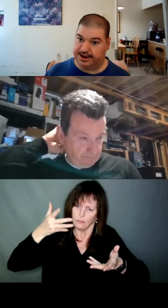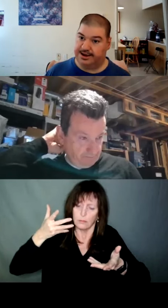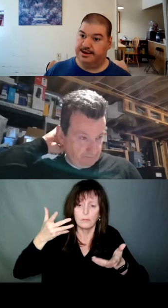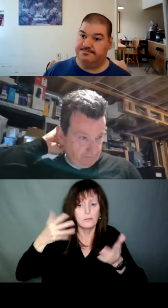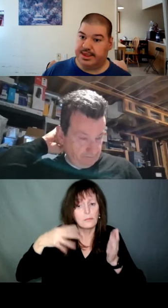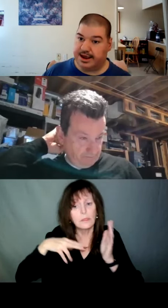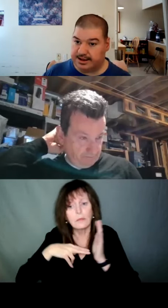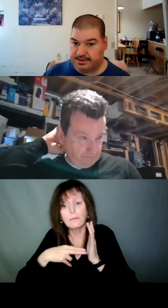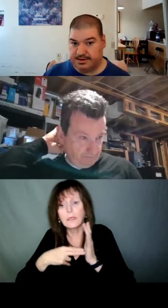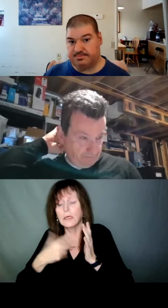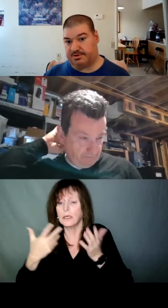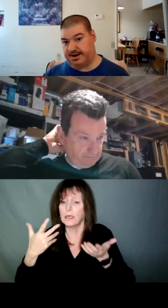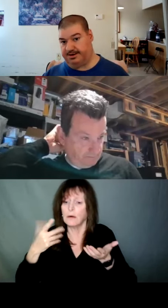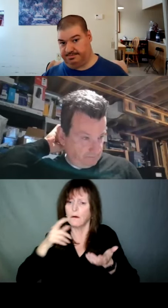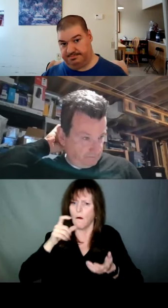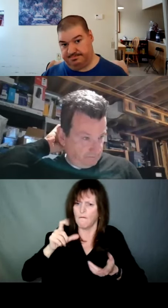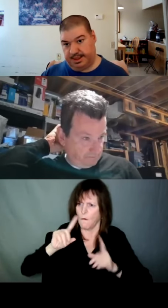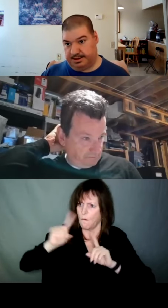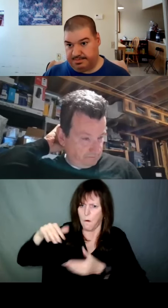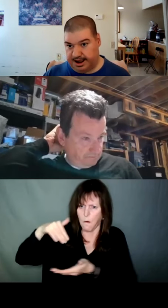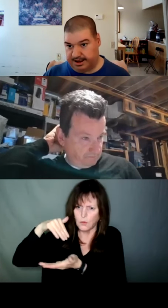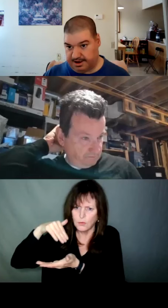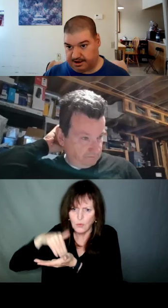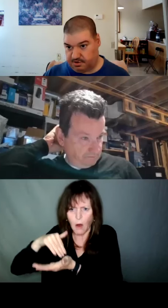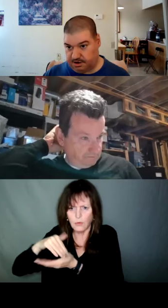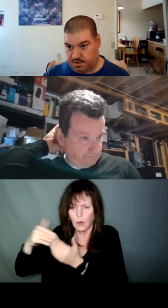is not meant